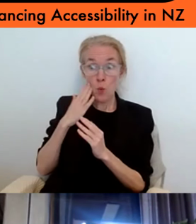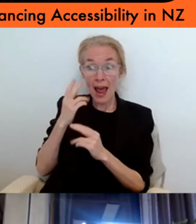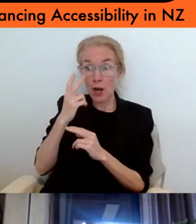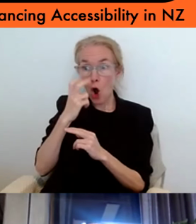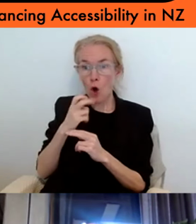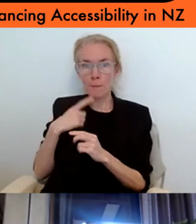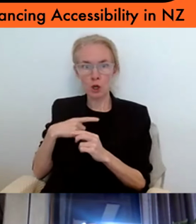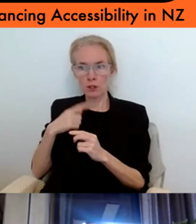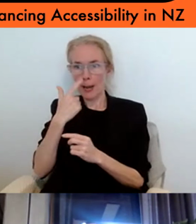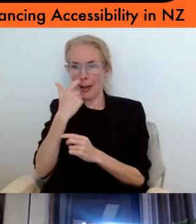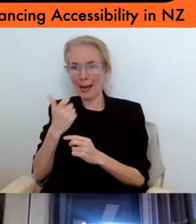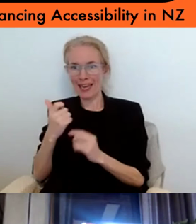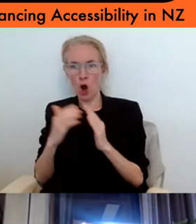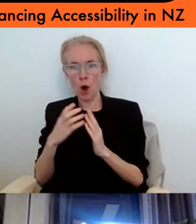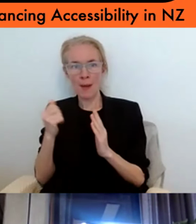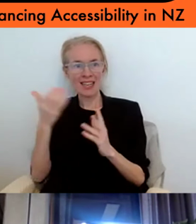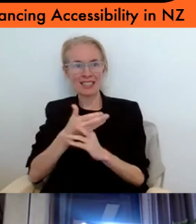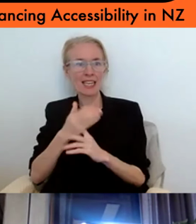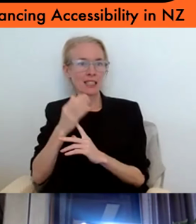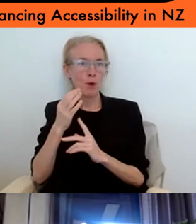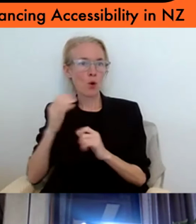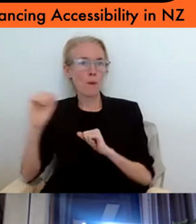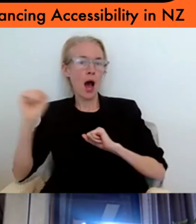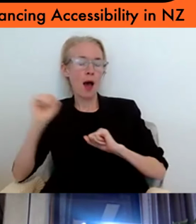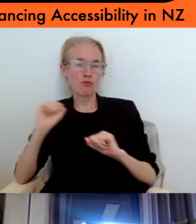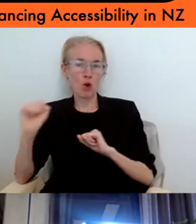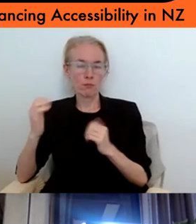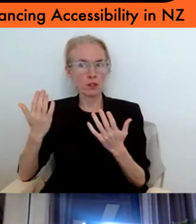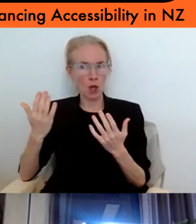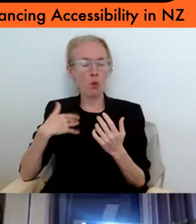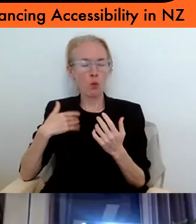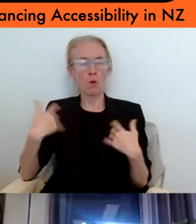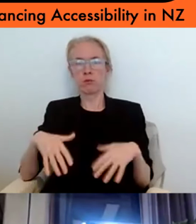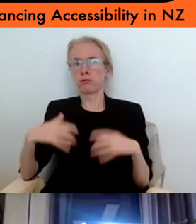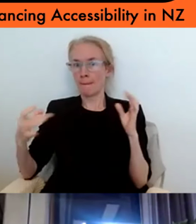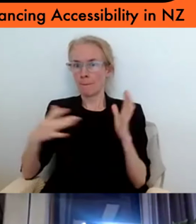of what we've talked about today. I have been listening and thinking